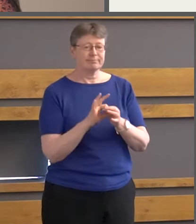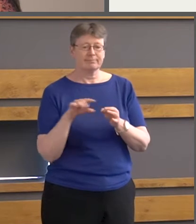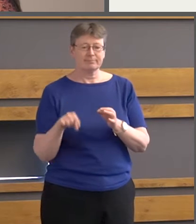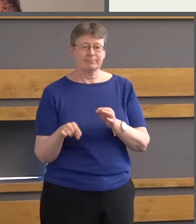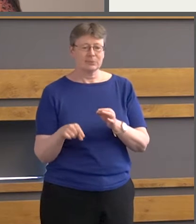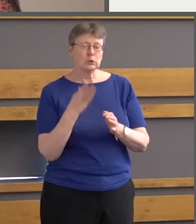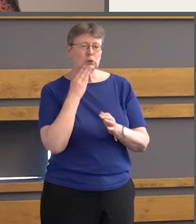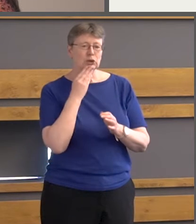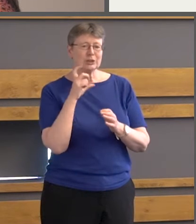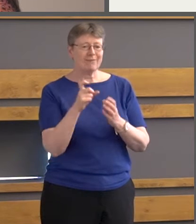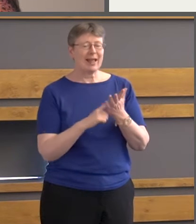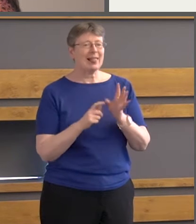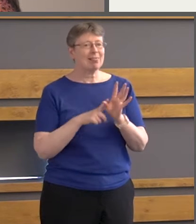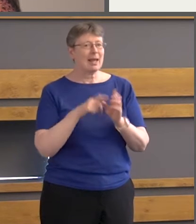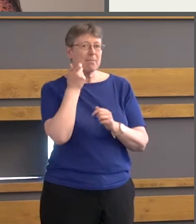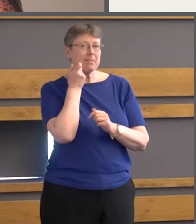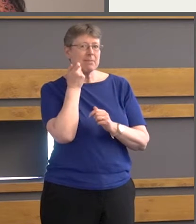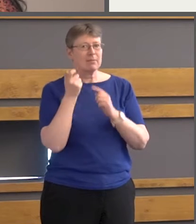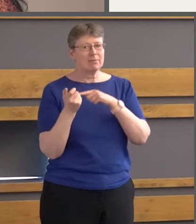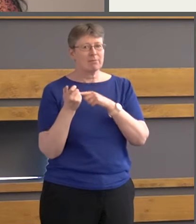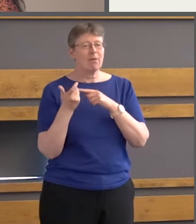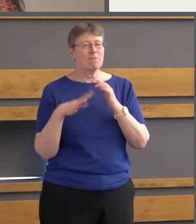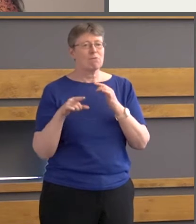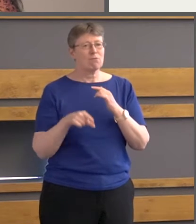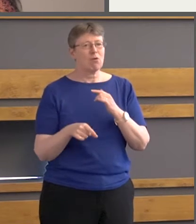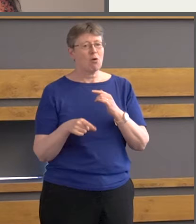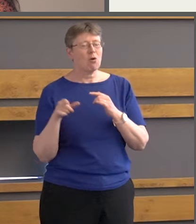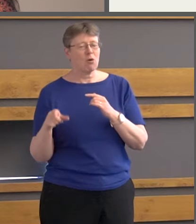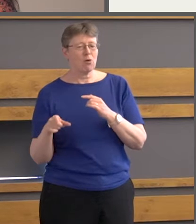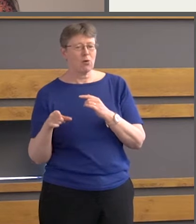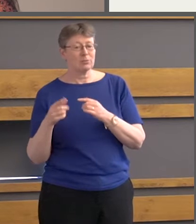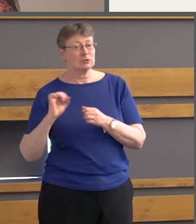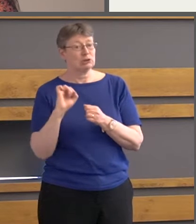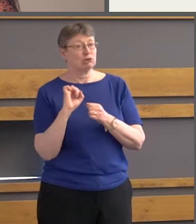and use of clay tobacco pipes as a byproduct of Scotland's colonial trade in tobacco.